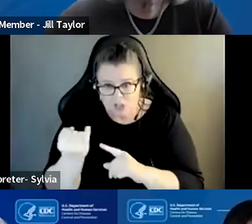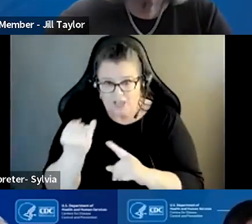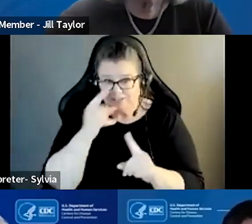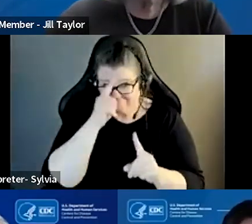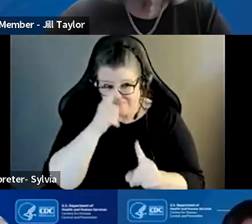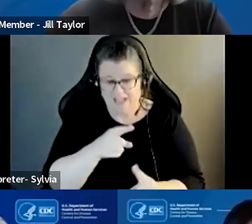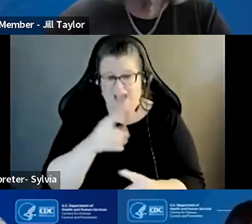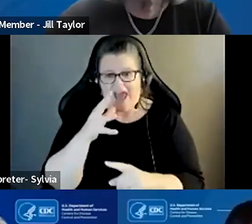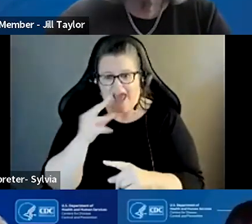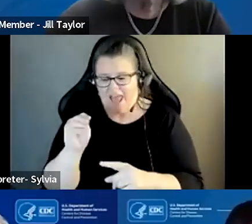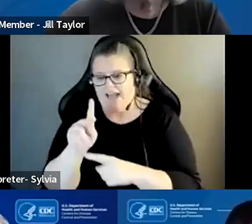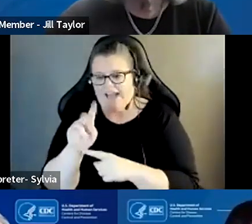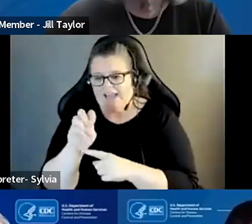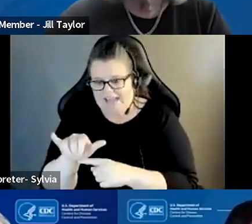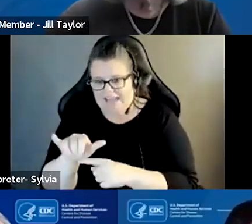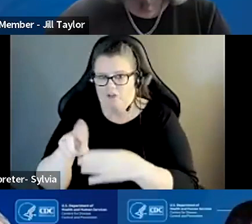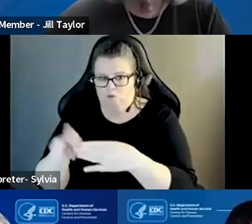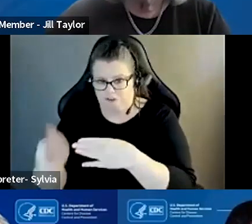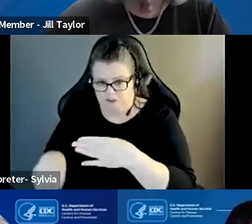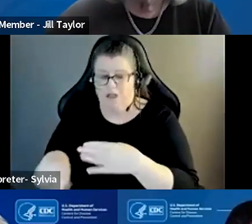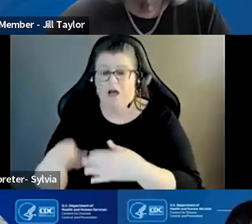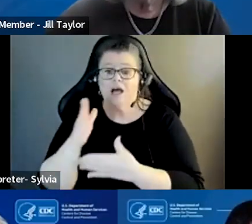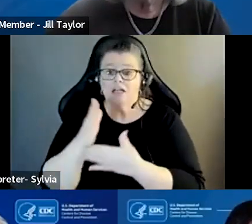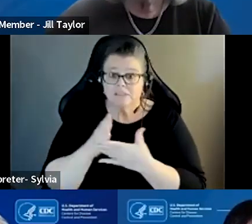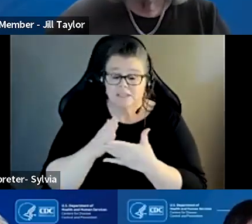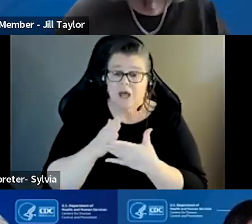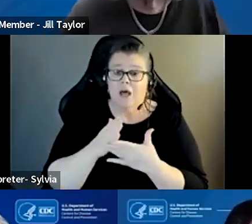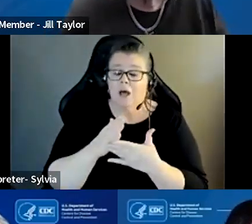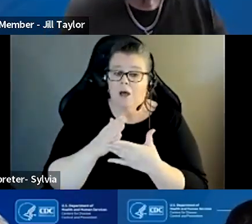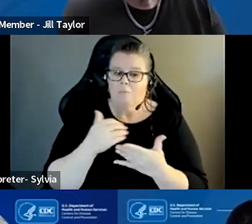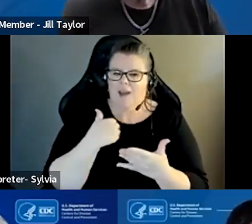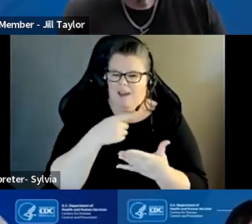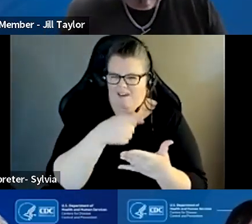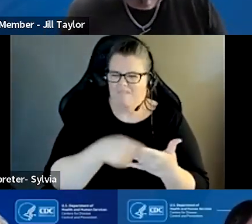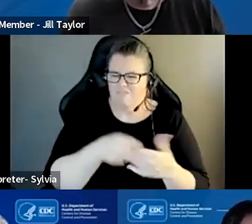And so some of those are listed in the Strategic Implementation Plan, but really appreciate your comments.